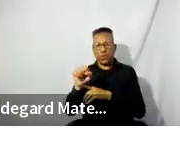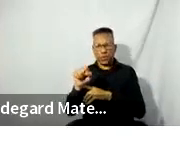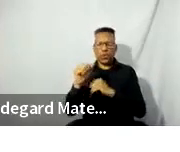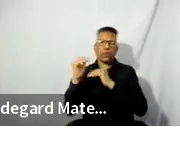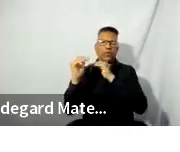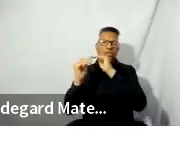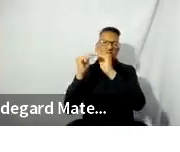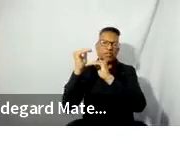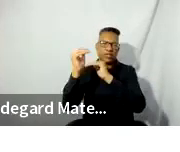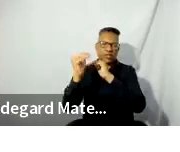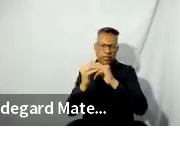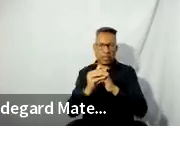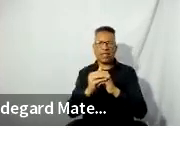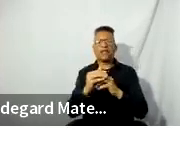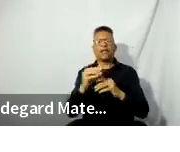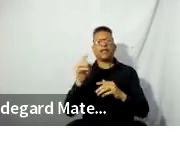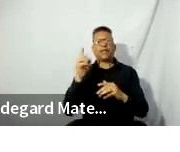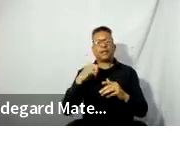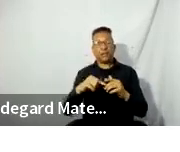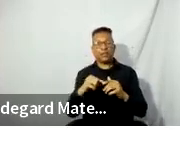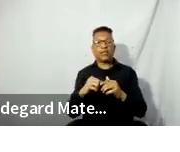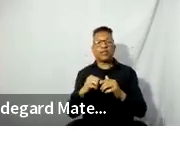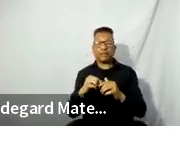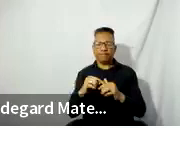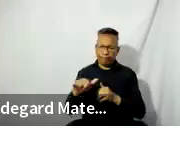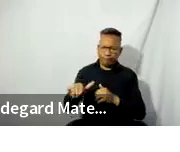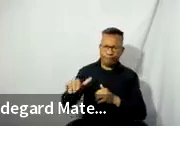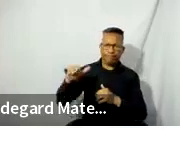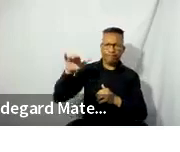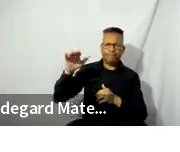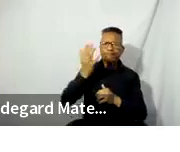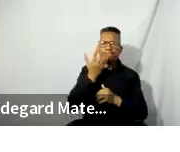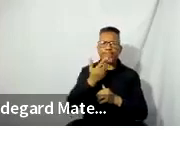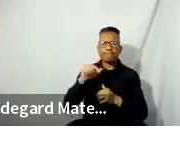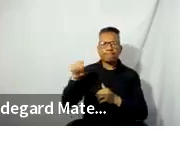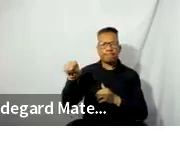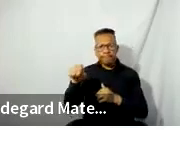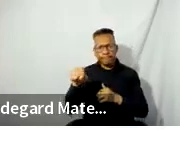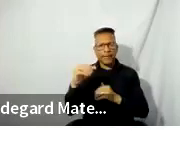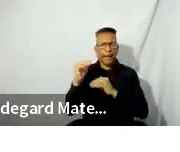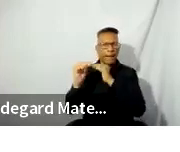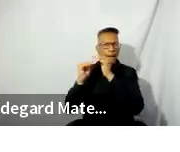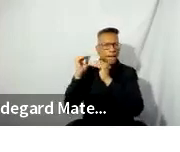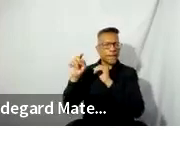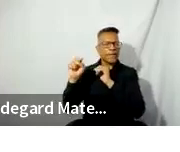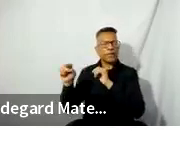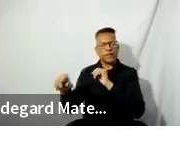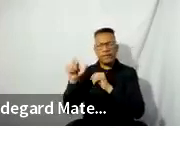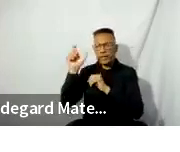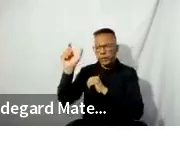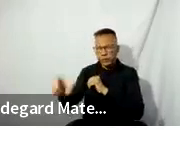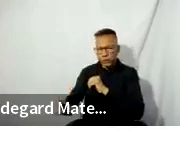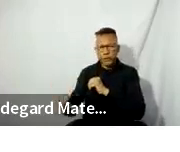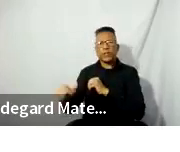child child. But the fullest statement of it appears to appears to appear in the history of the history of the development of the higher psychological